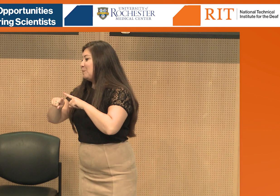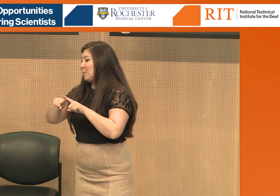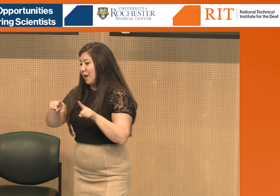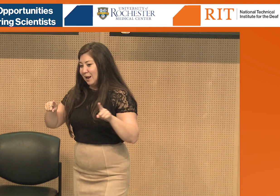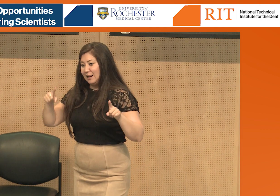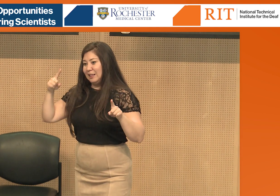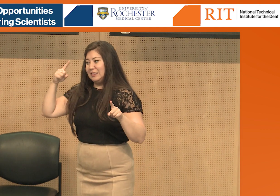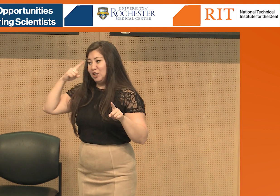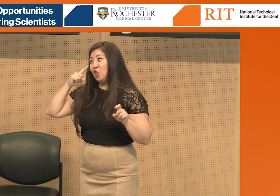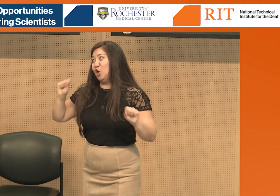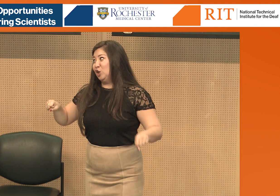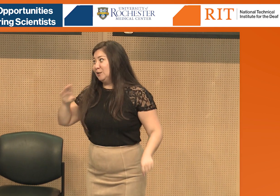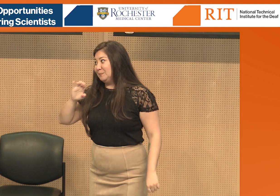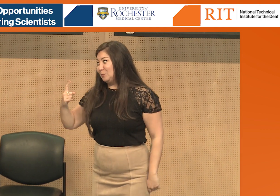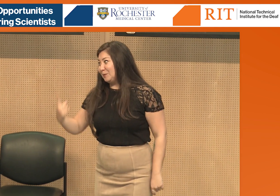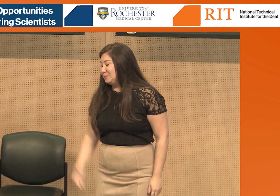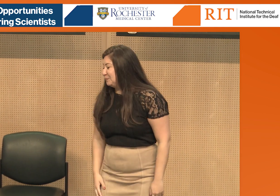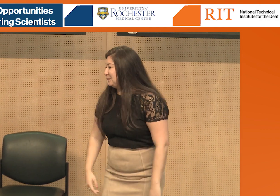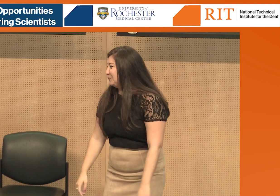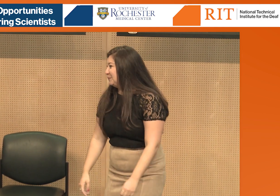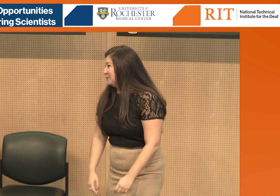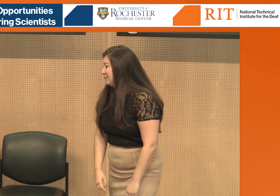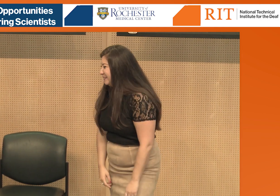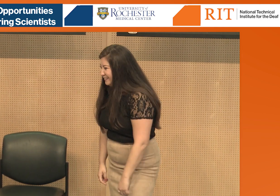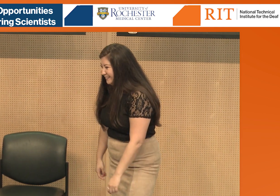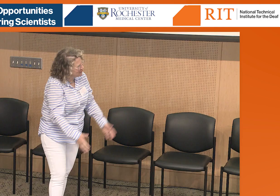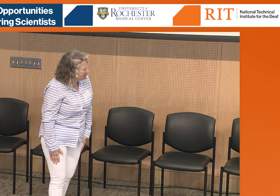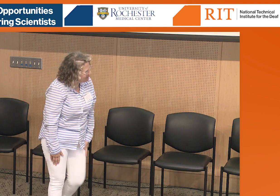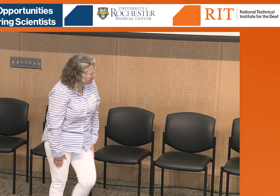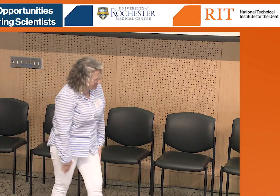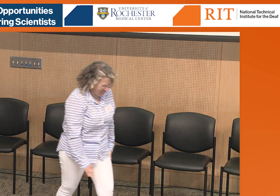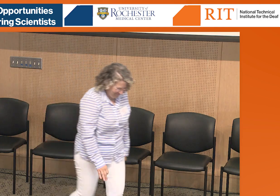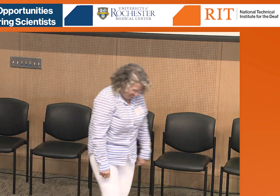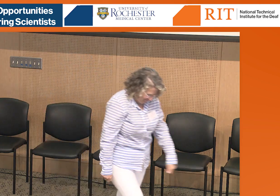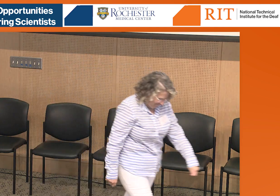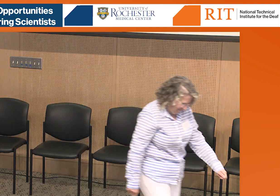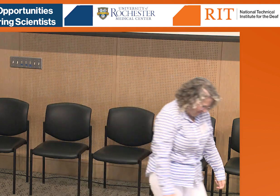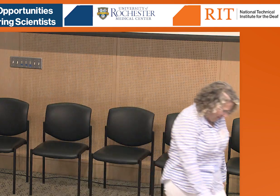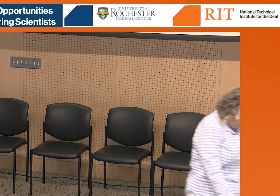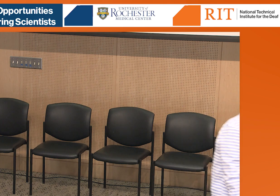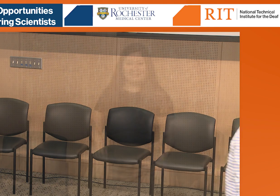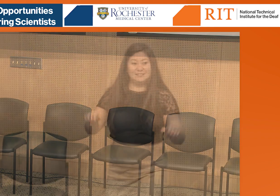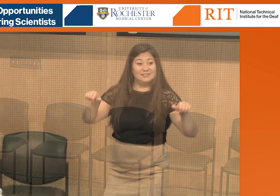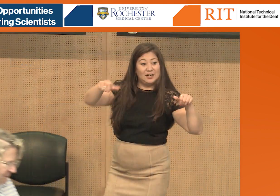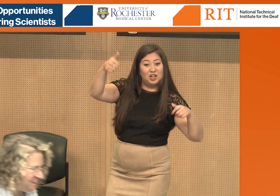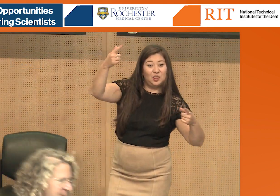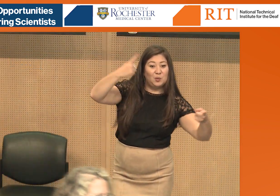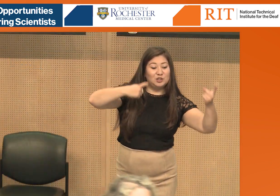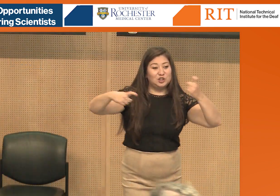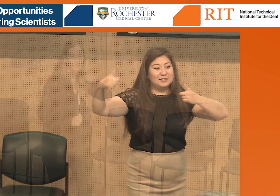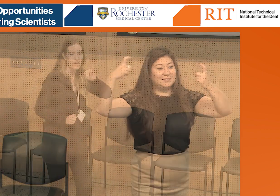but I do think that there could be one in terms of a hub. Thank you very much. Any other questions?